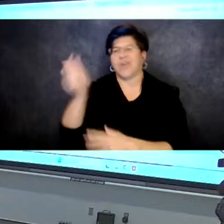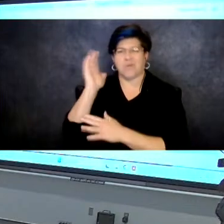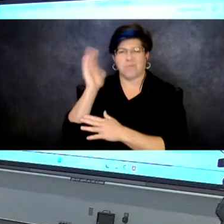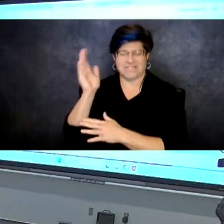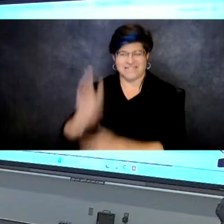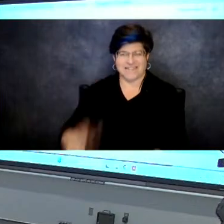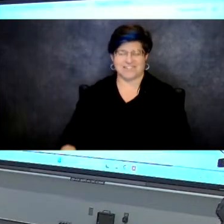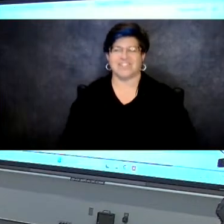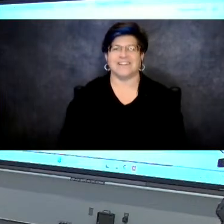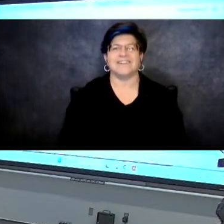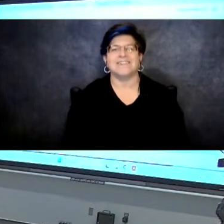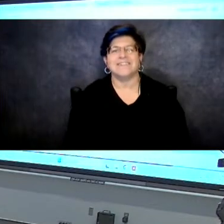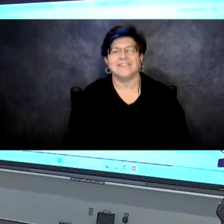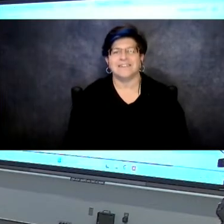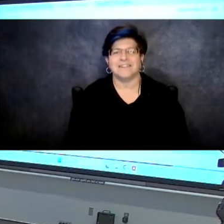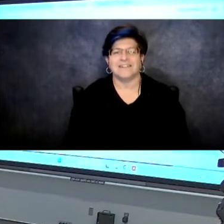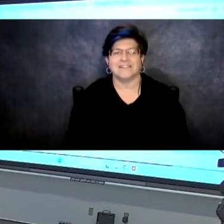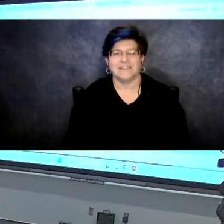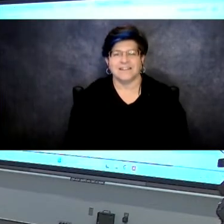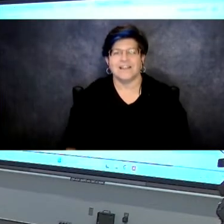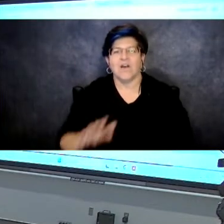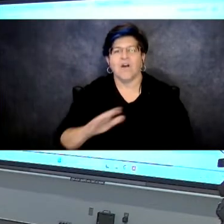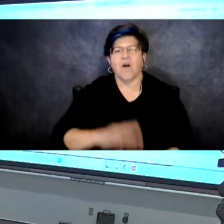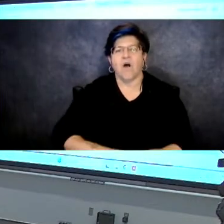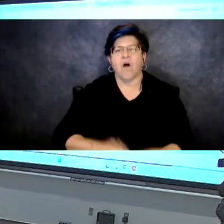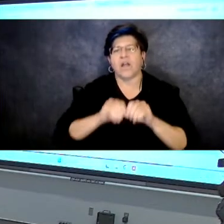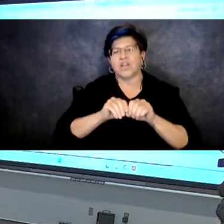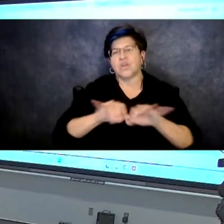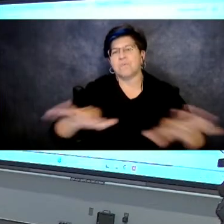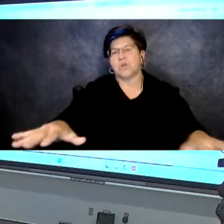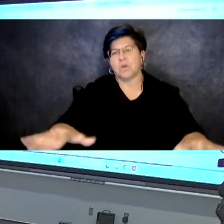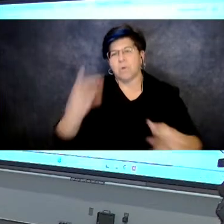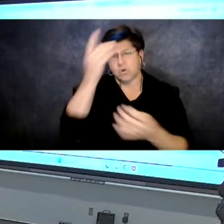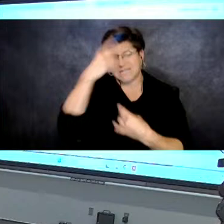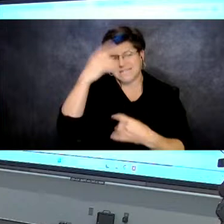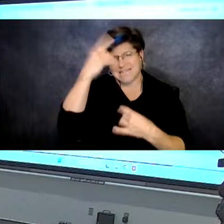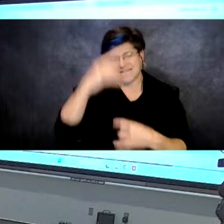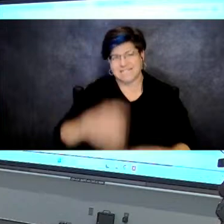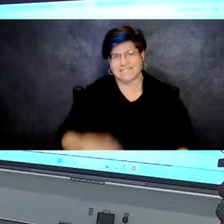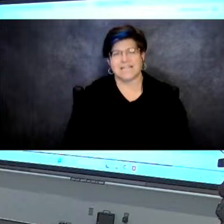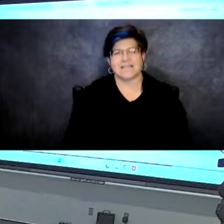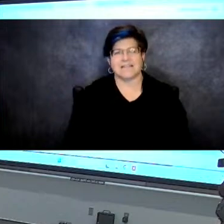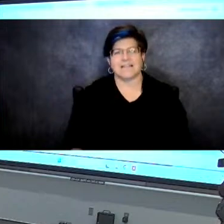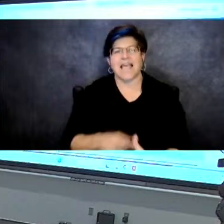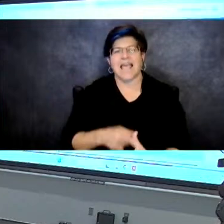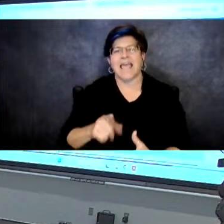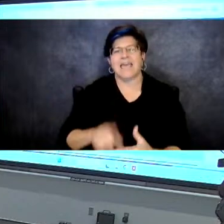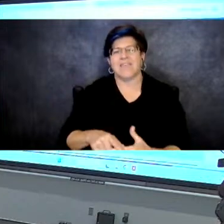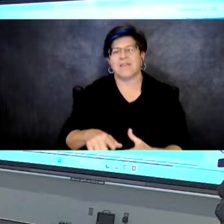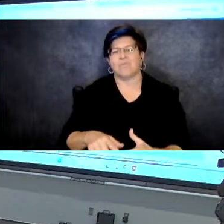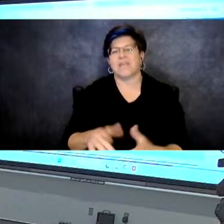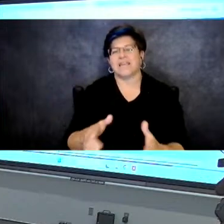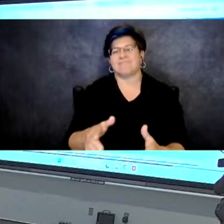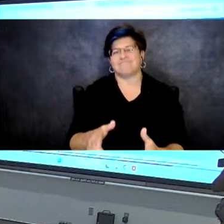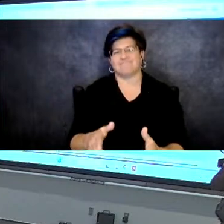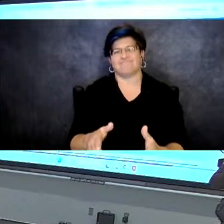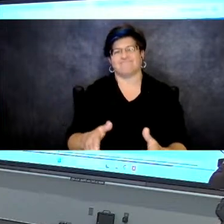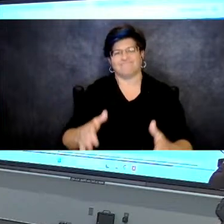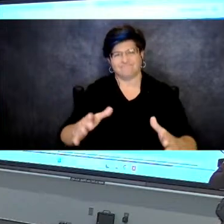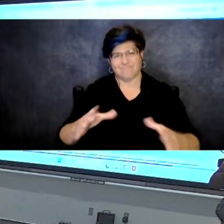I HAVE TO SHIFT TO ANOTHER